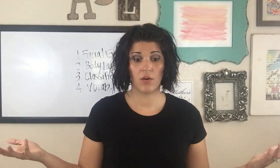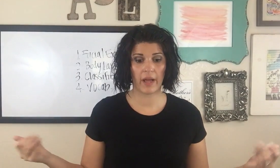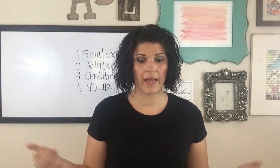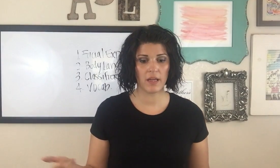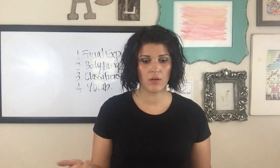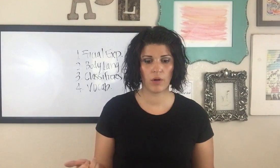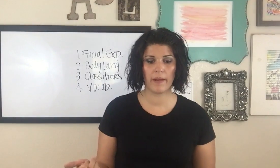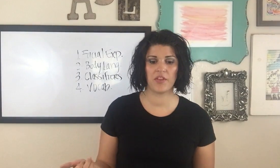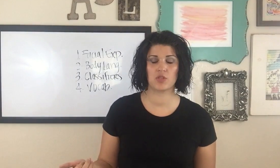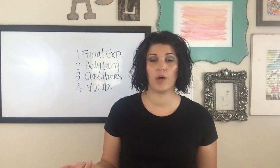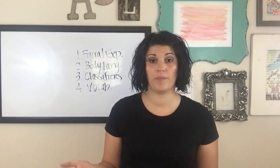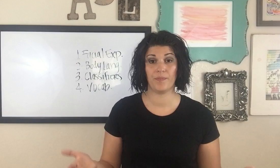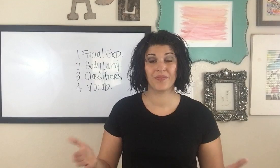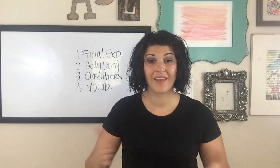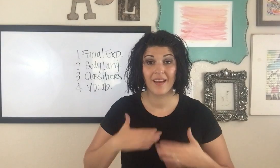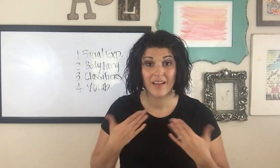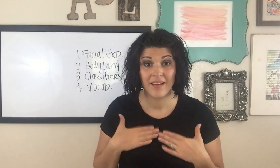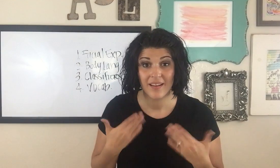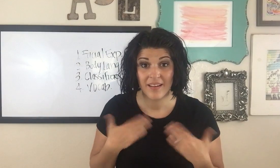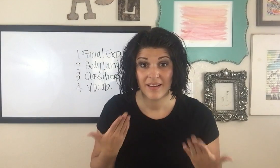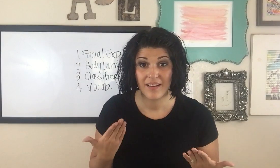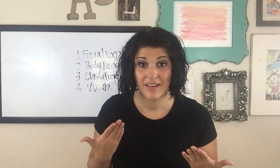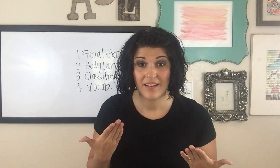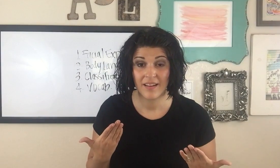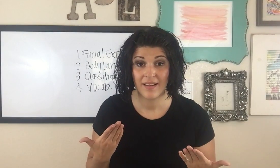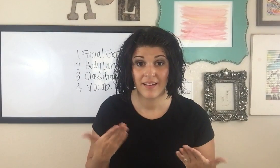Okay. What about this one? Okay.